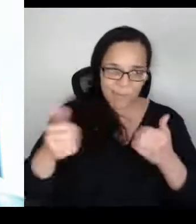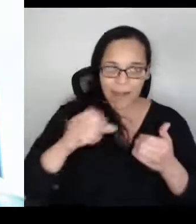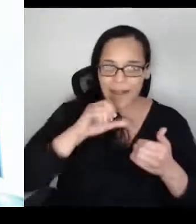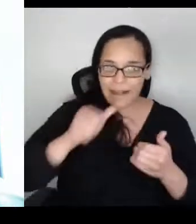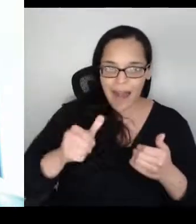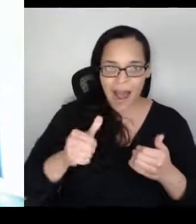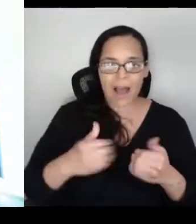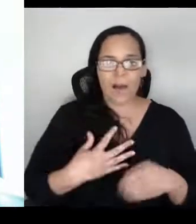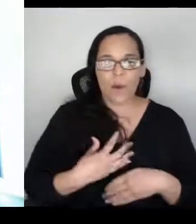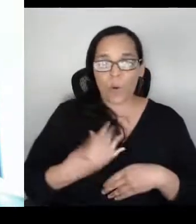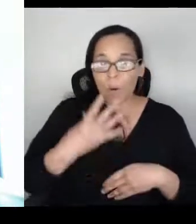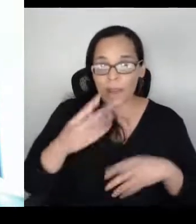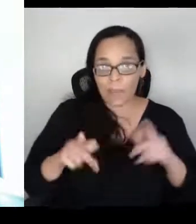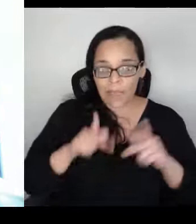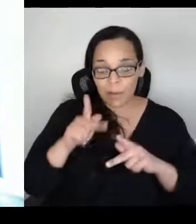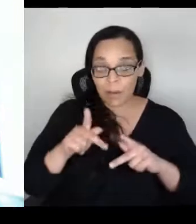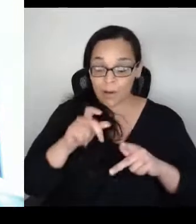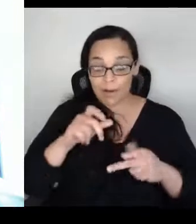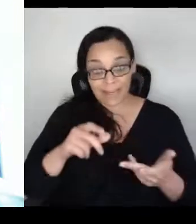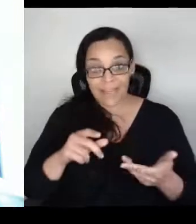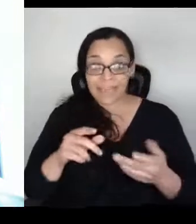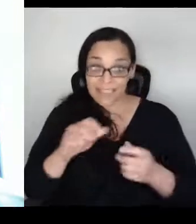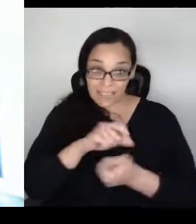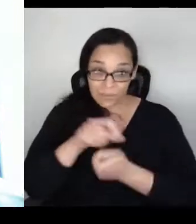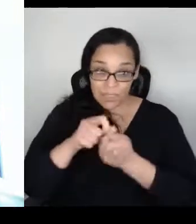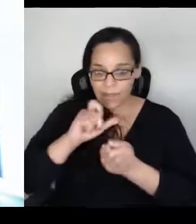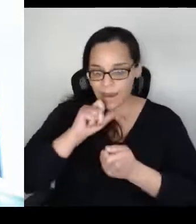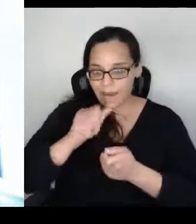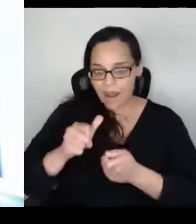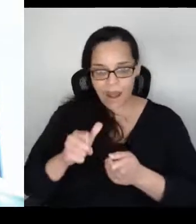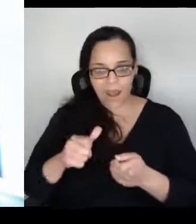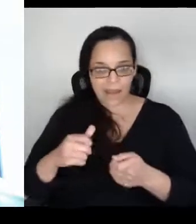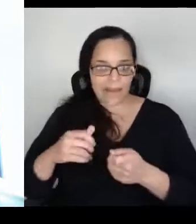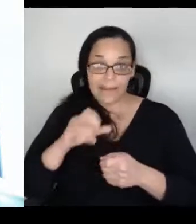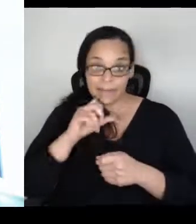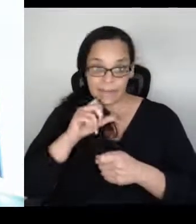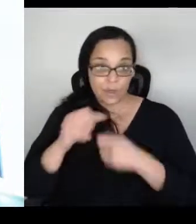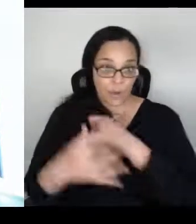or property owning White people as somehow a superior race.